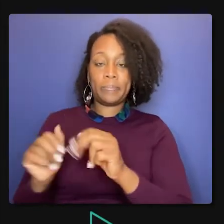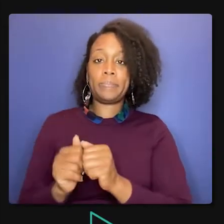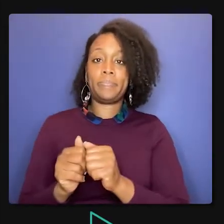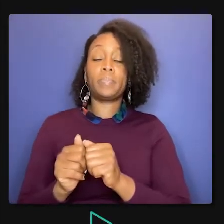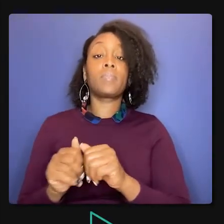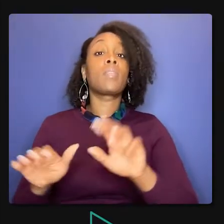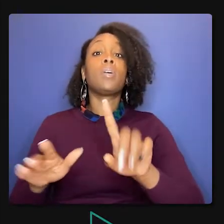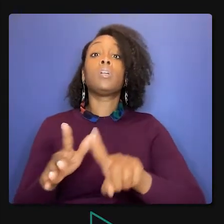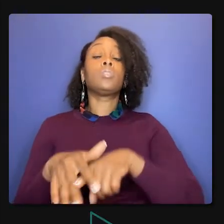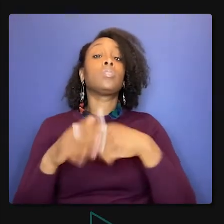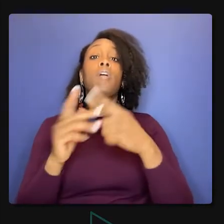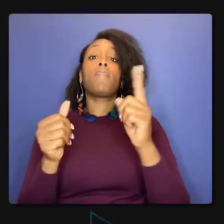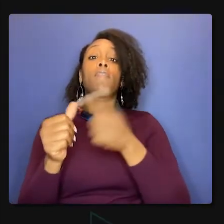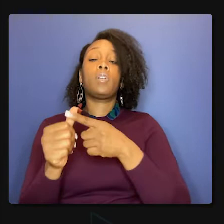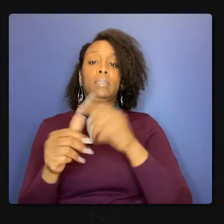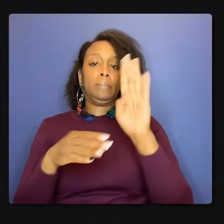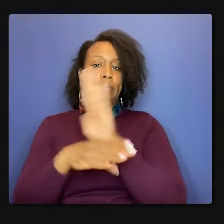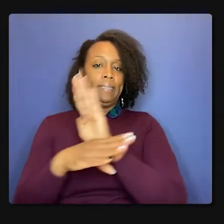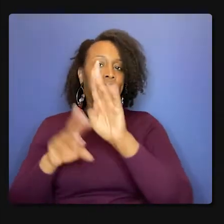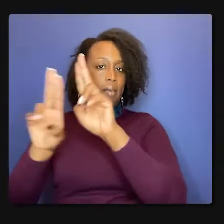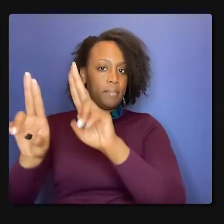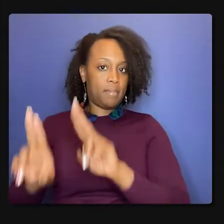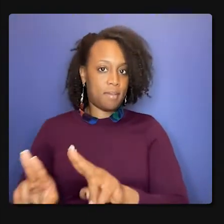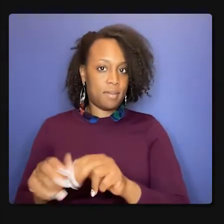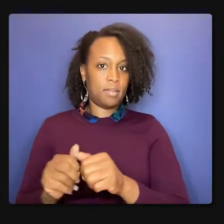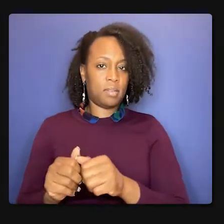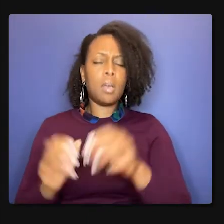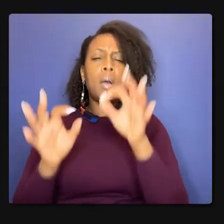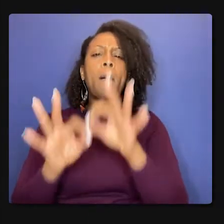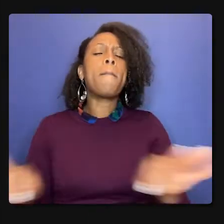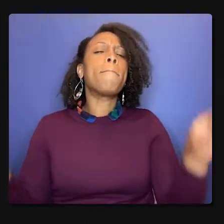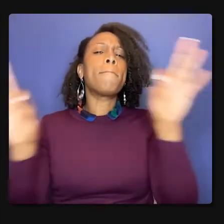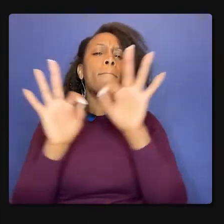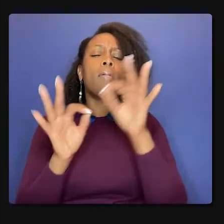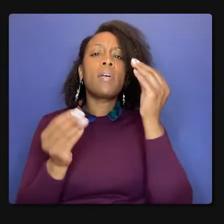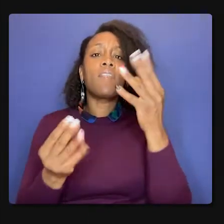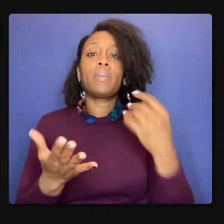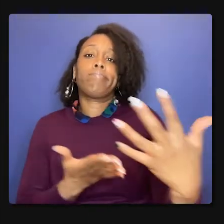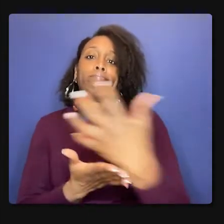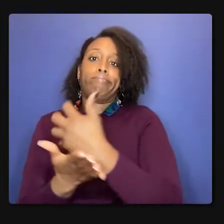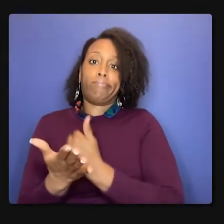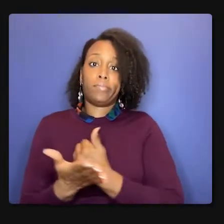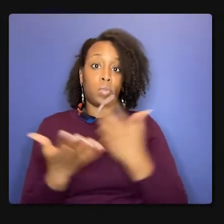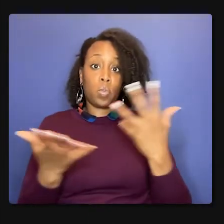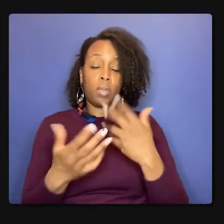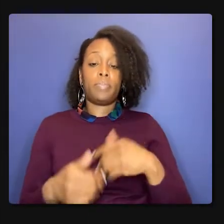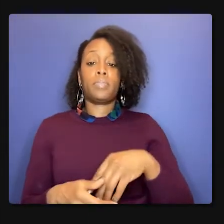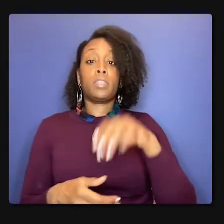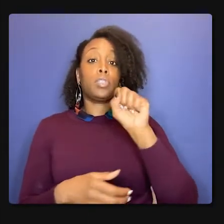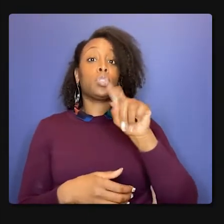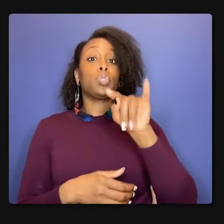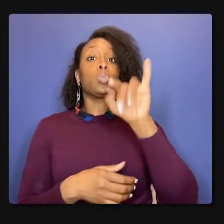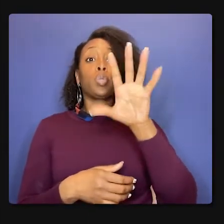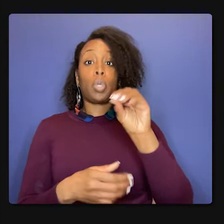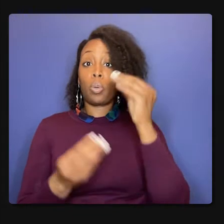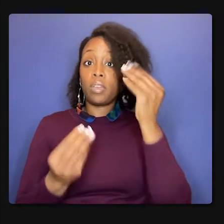It starts off with a business application. Here's the key information we gather initially. Your studio information,